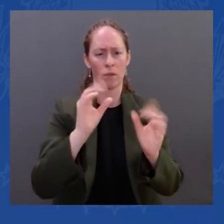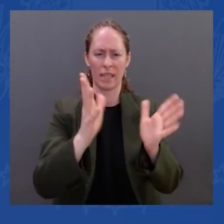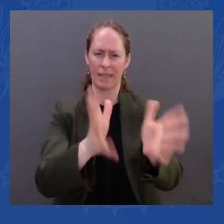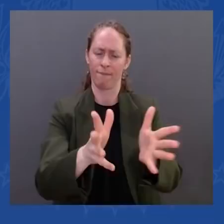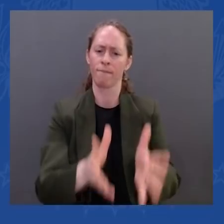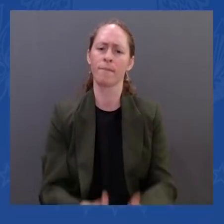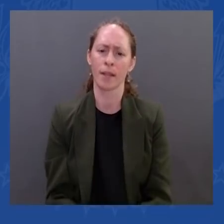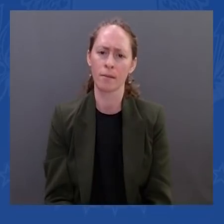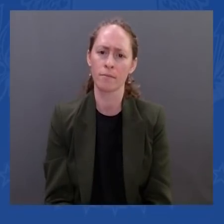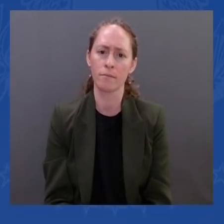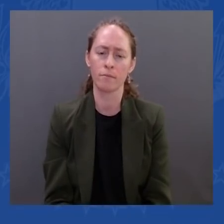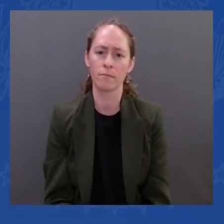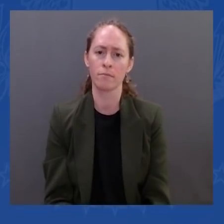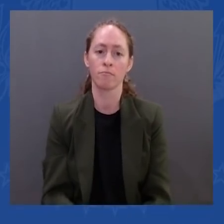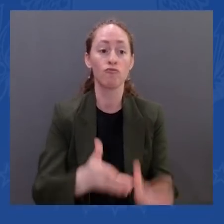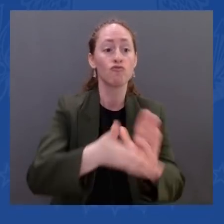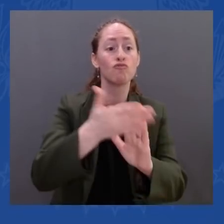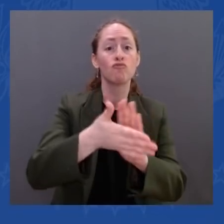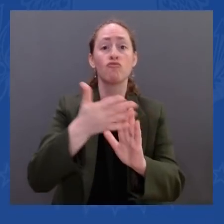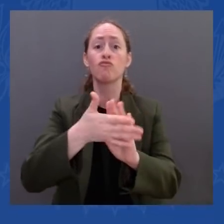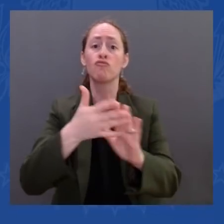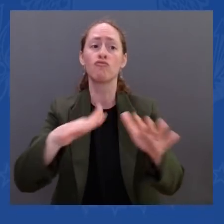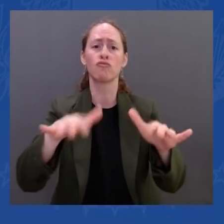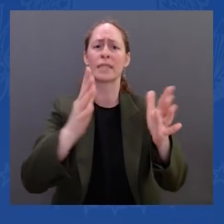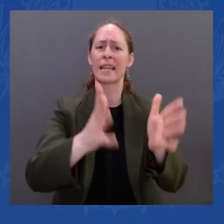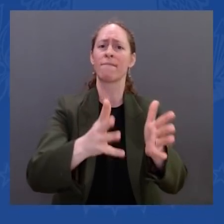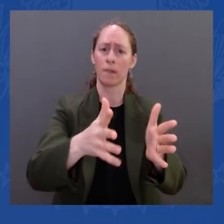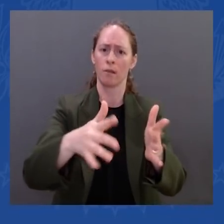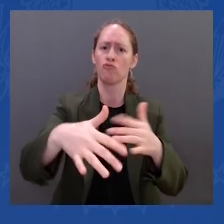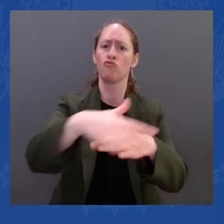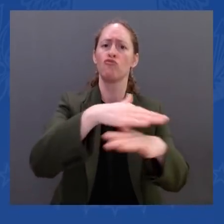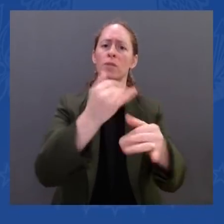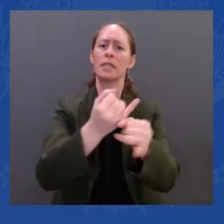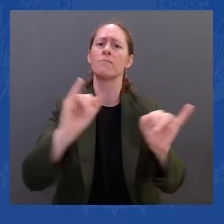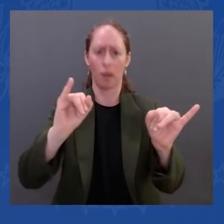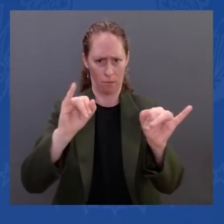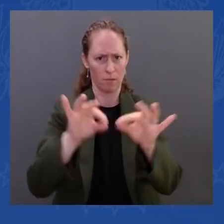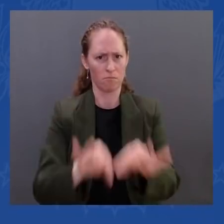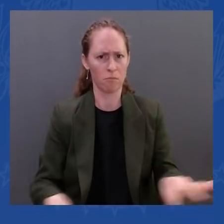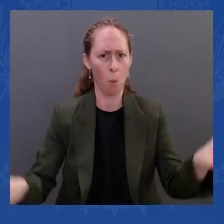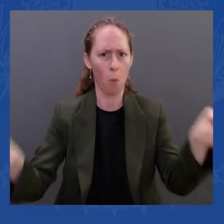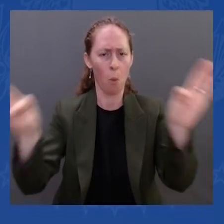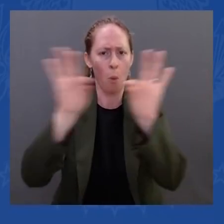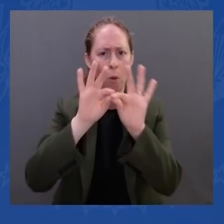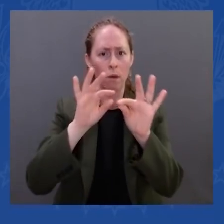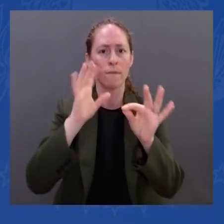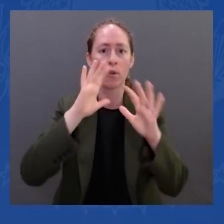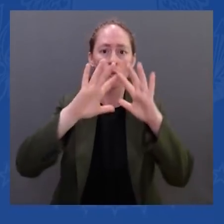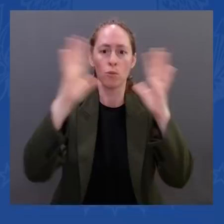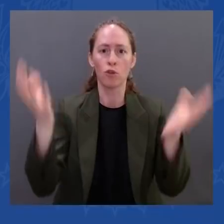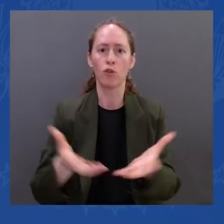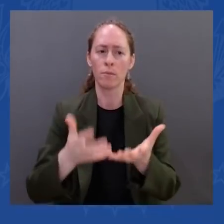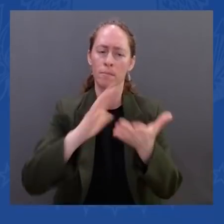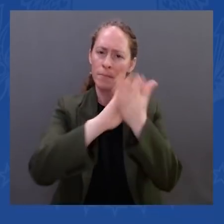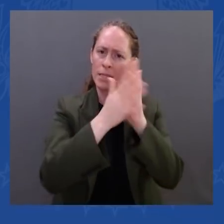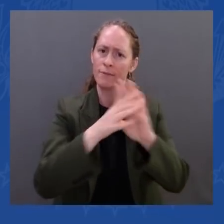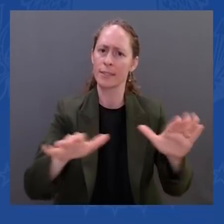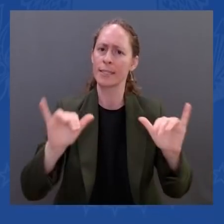of Cross-Strait issue. On DPRK, sharing the serious concern over nuclear